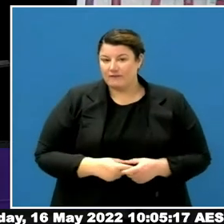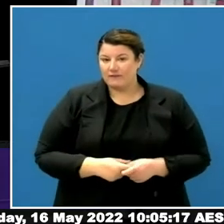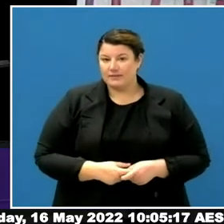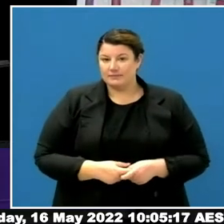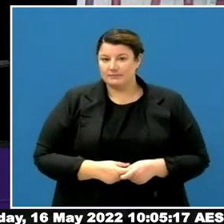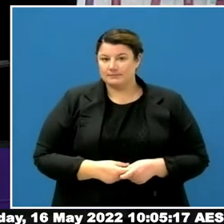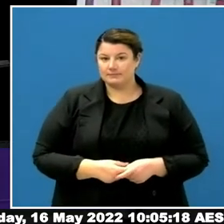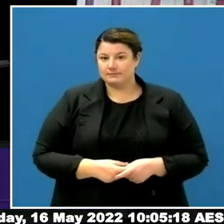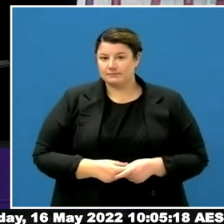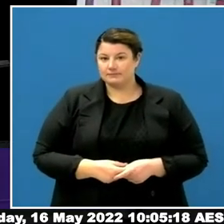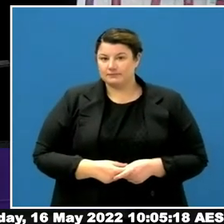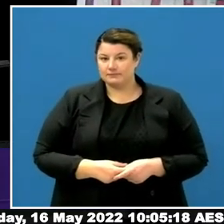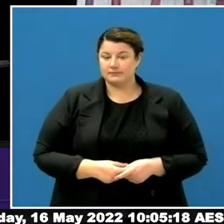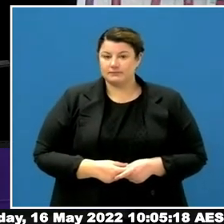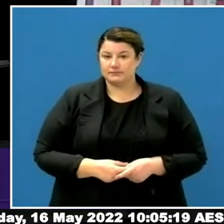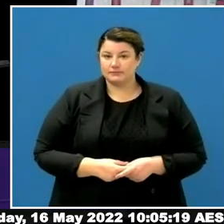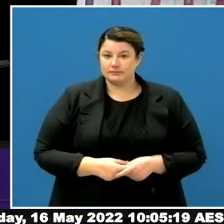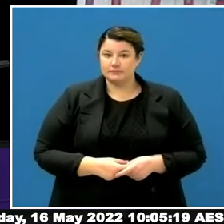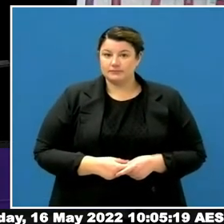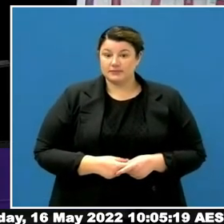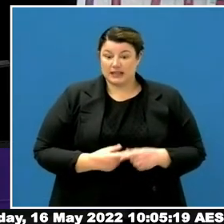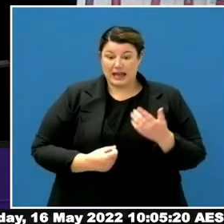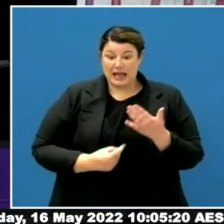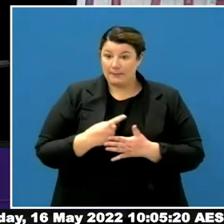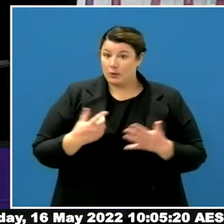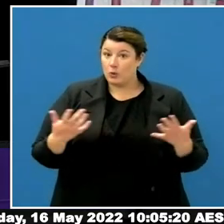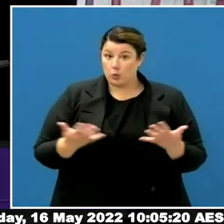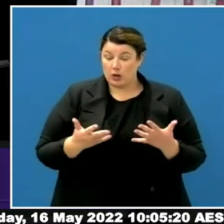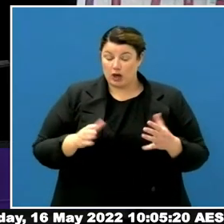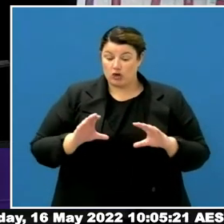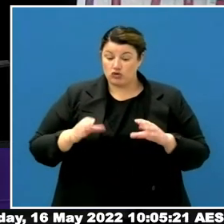This happened in disability accommodation operated by the department.